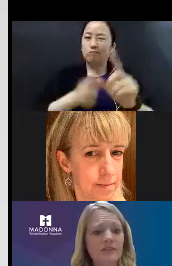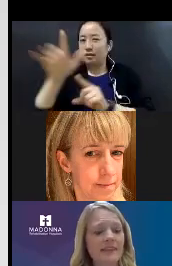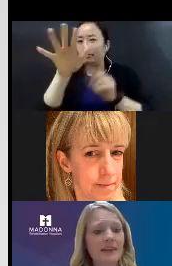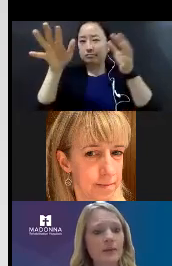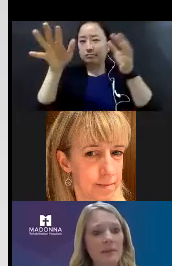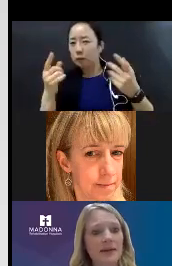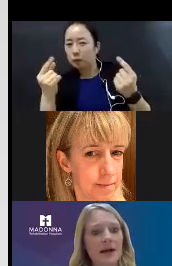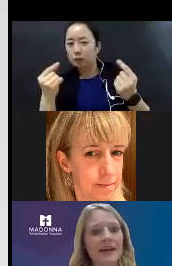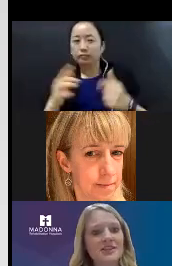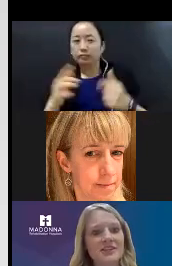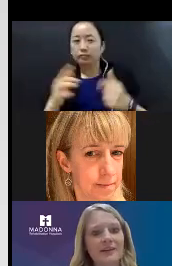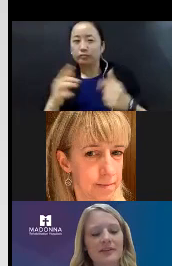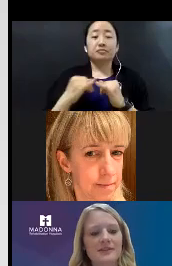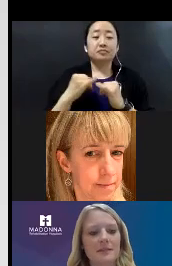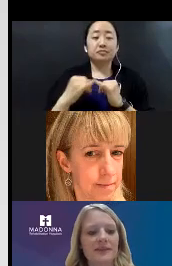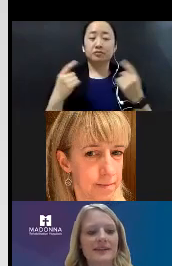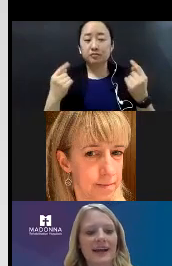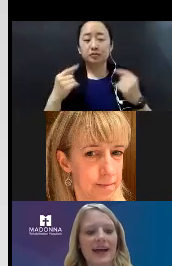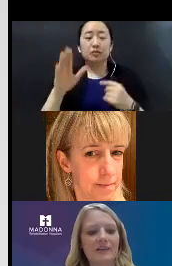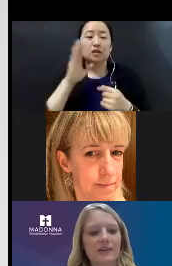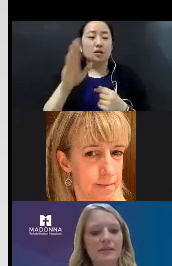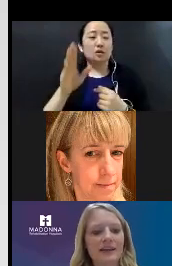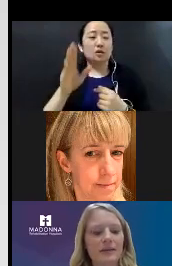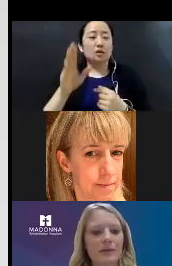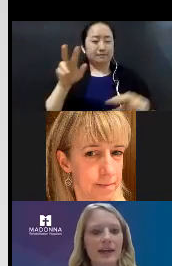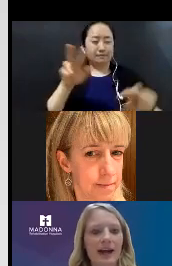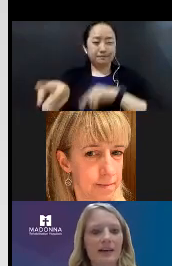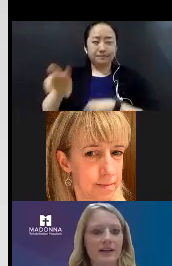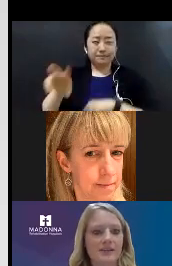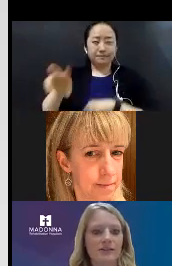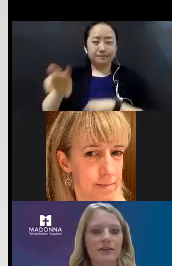AND THEN, FINALLY, WE WILL WRAP IT UP SHARING THE DATA AND FEEDBACK WE HAVE GOTTEN SO FAR ABOUT THE